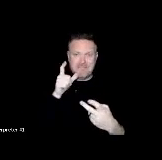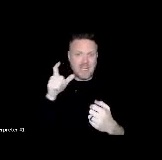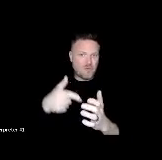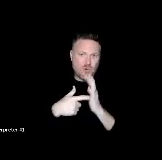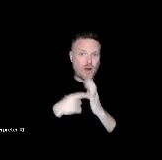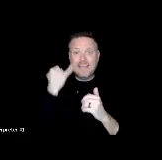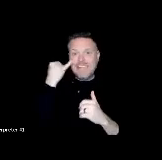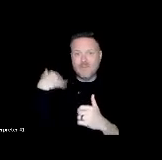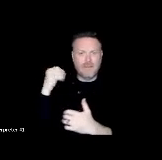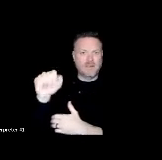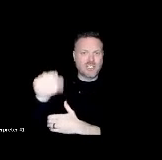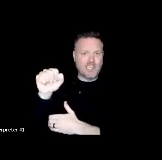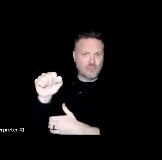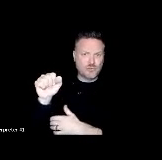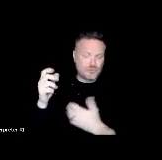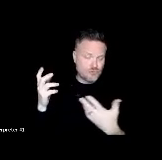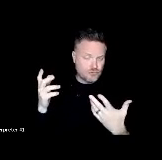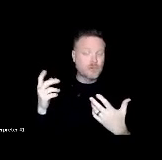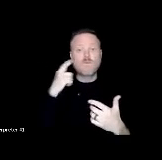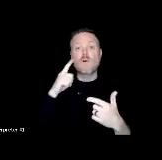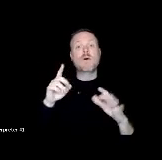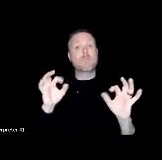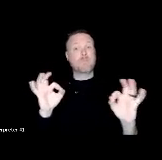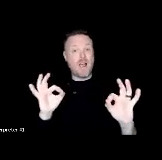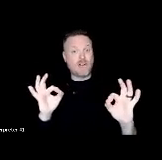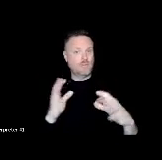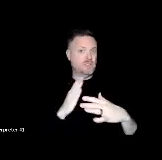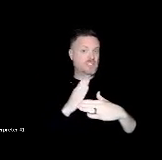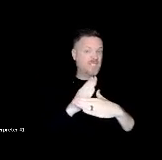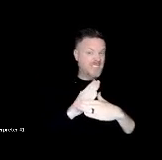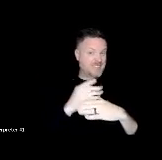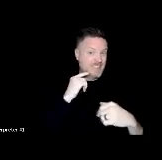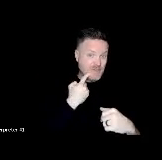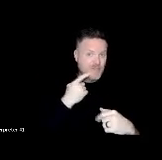scenario. However, for moderate to severe brain injury, an neuropsychological evaluation may